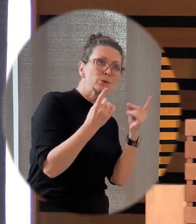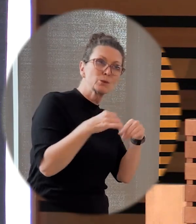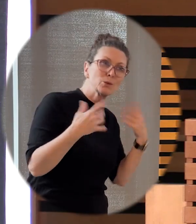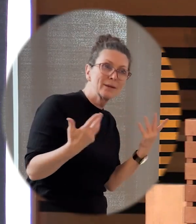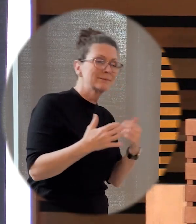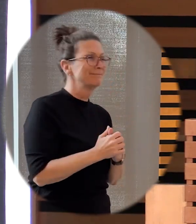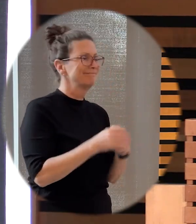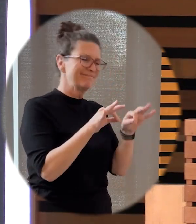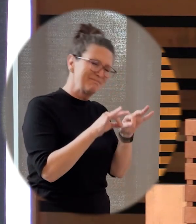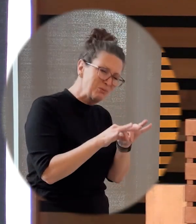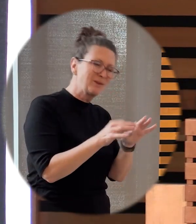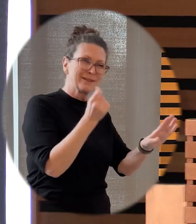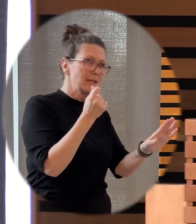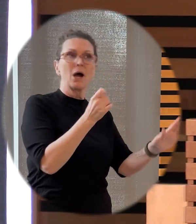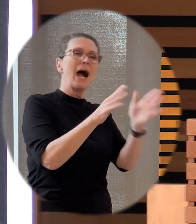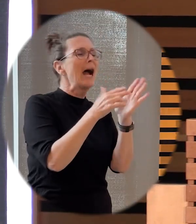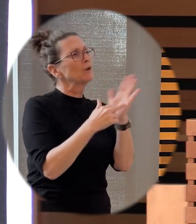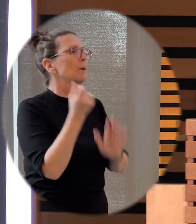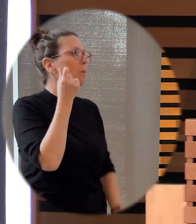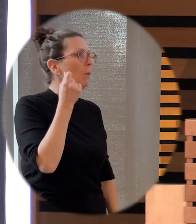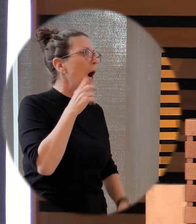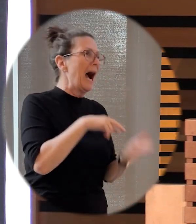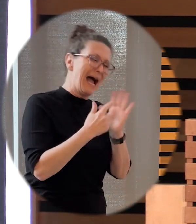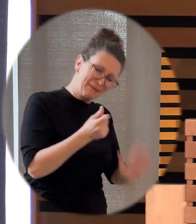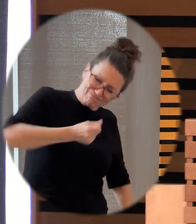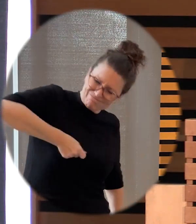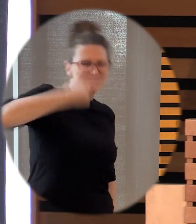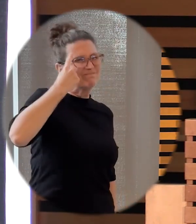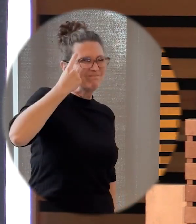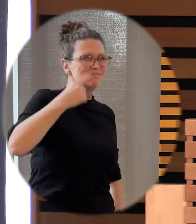understand we need to really really really understand disability. We need to highlight